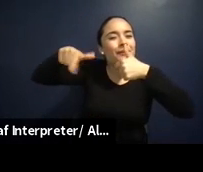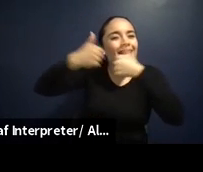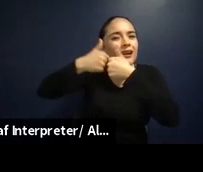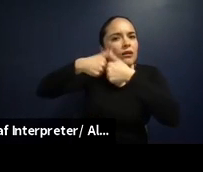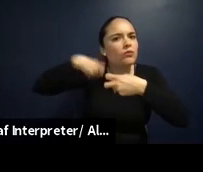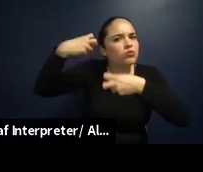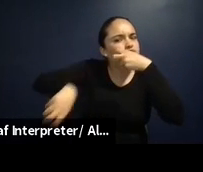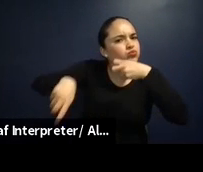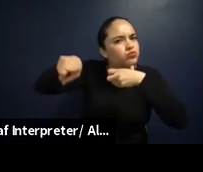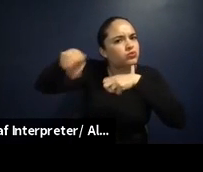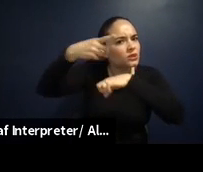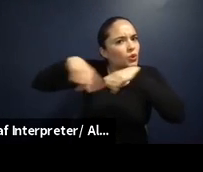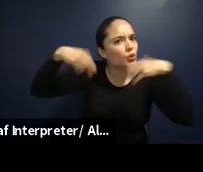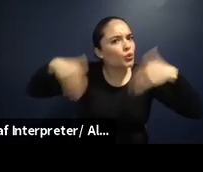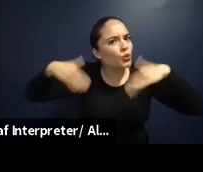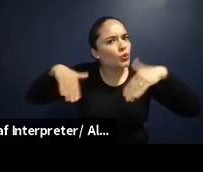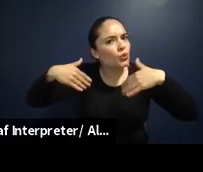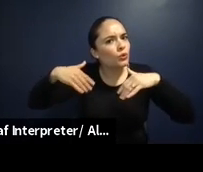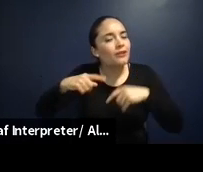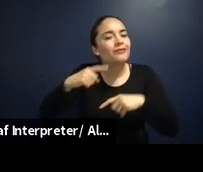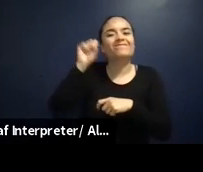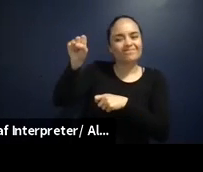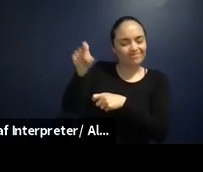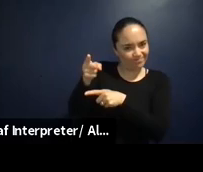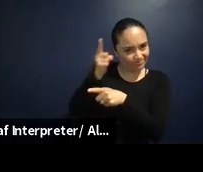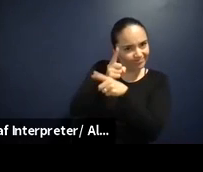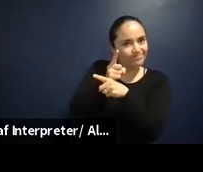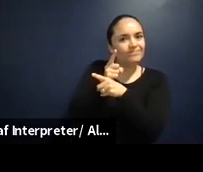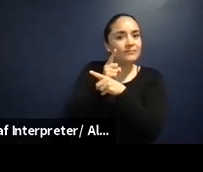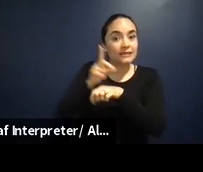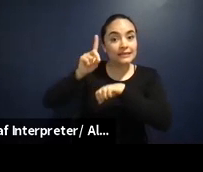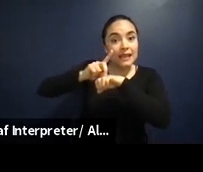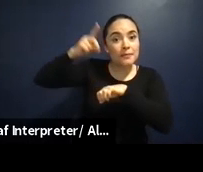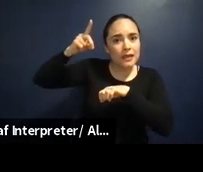extremely hard. So I mentioned the Moh's hardness scales. So these are number 10, these are the